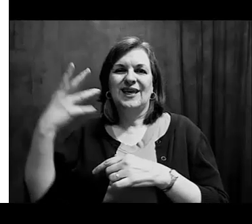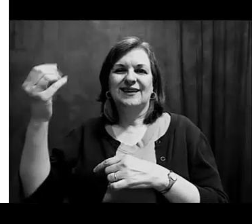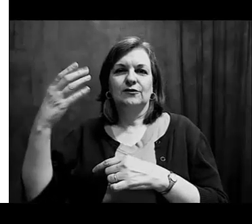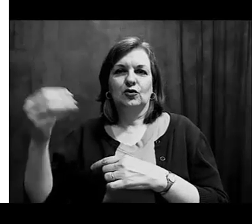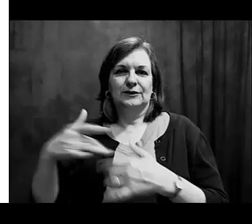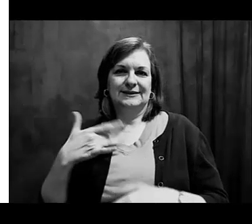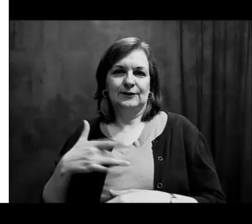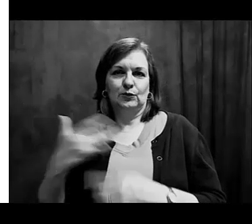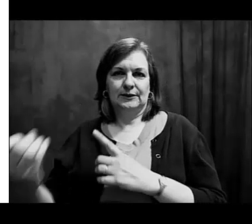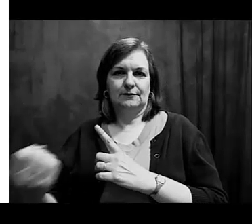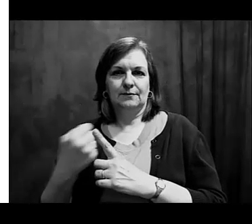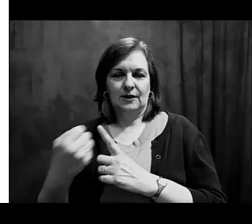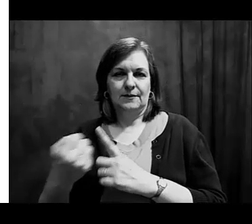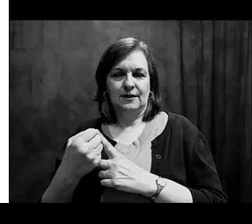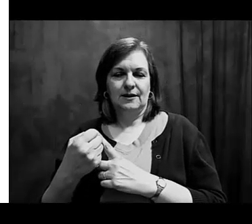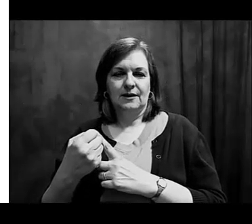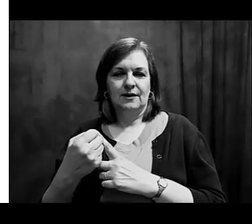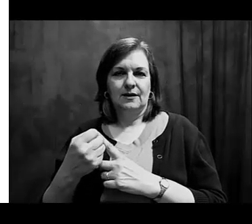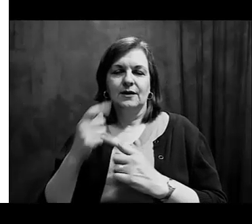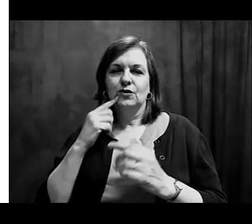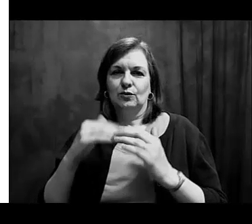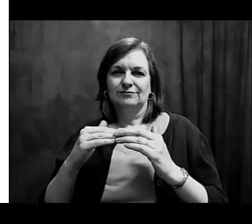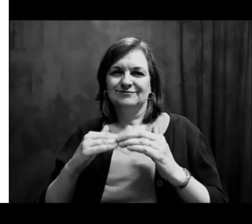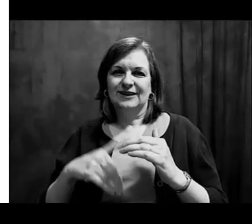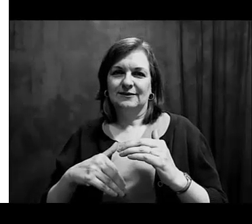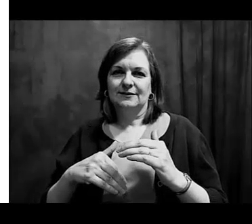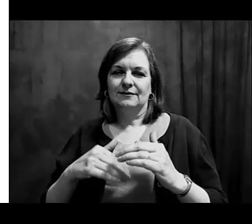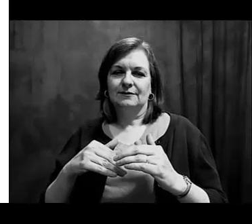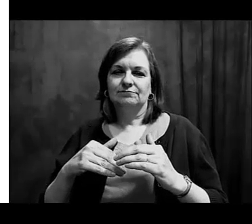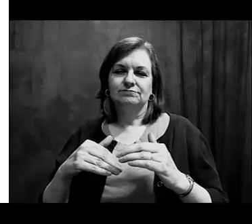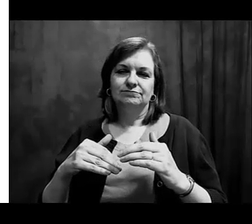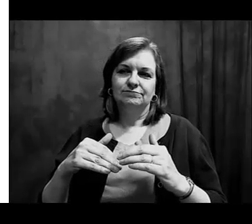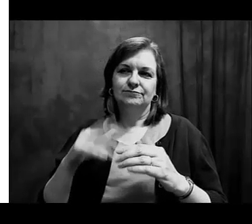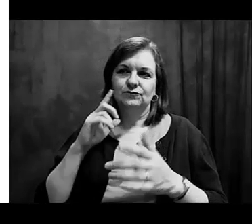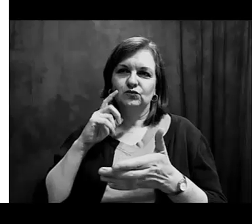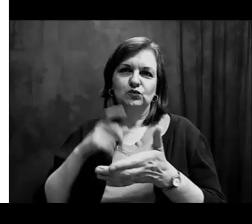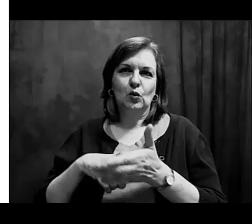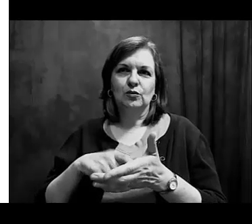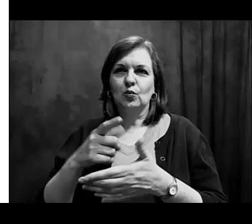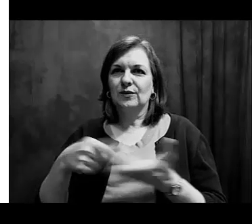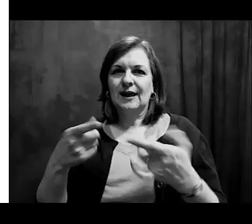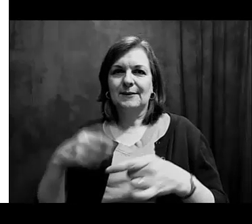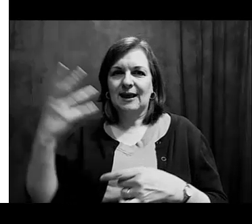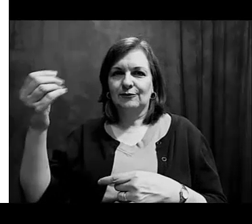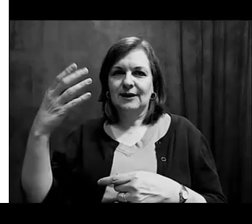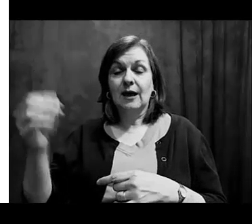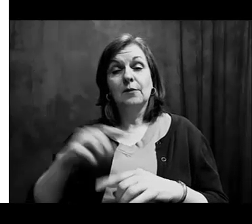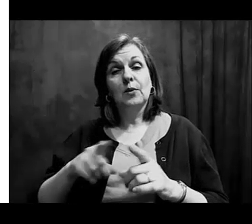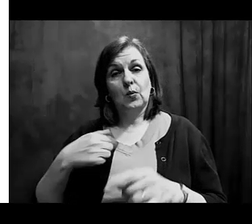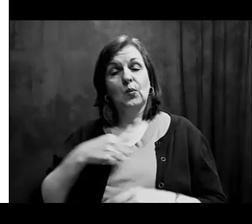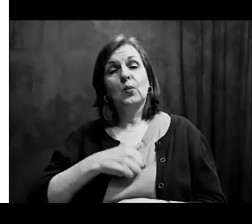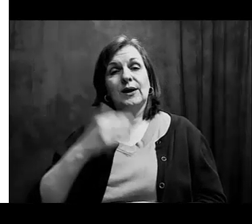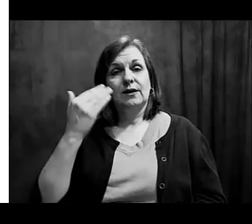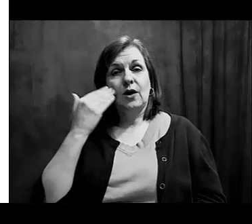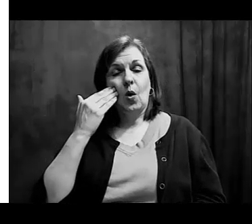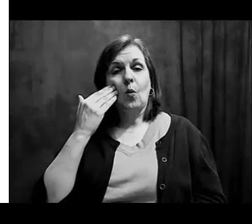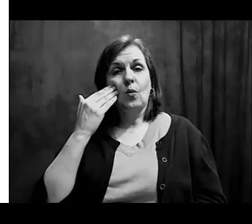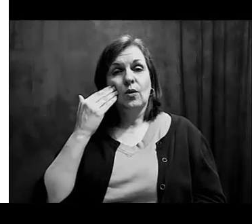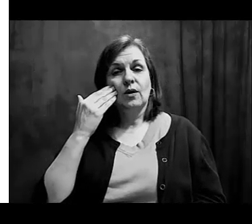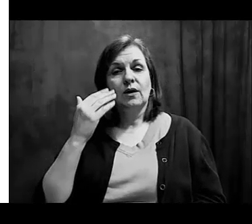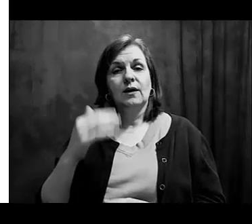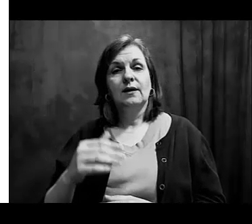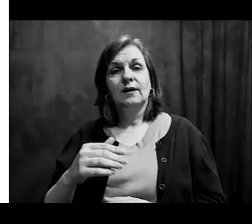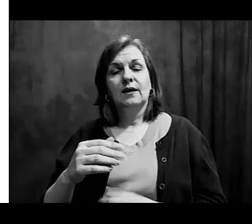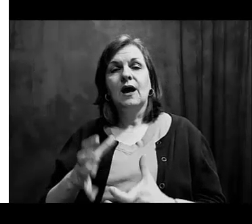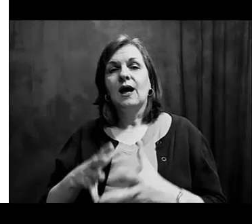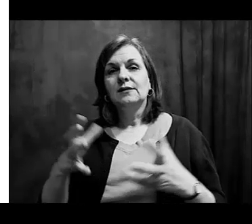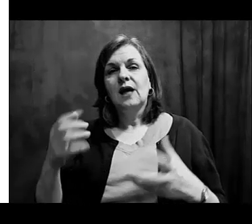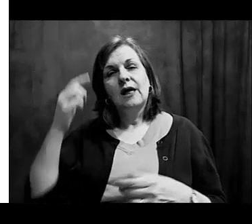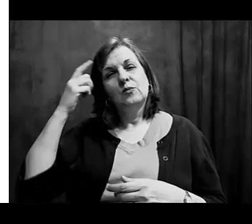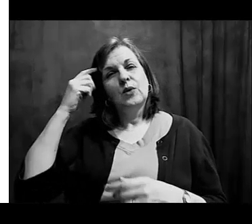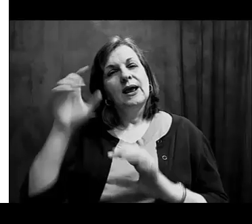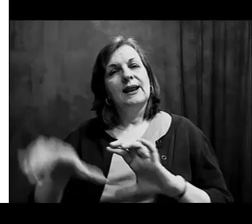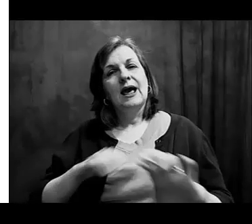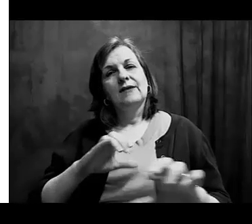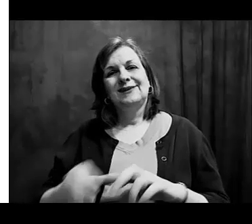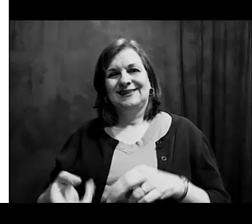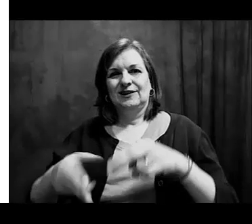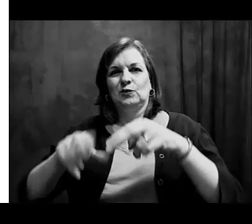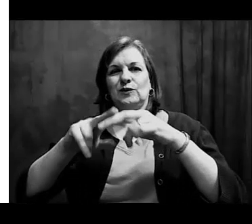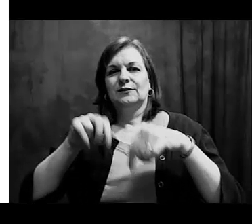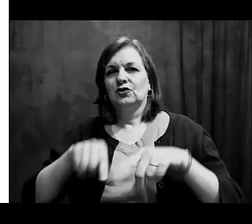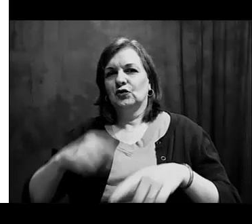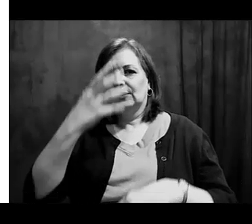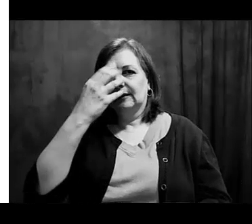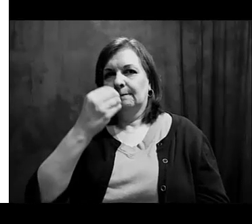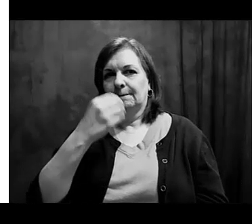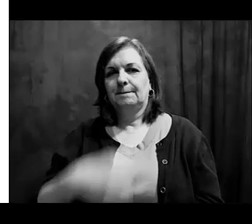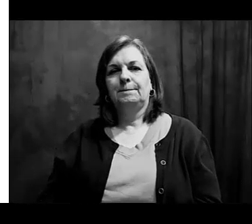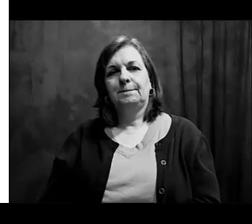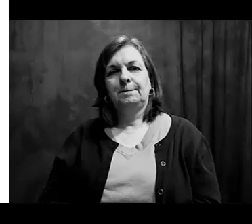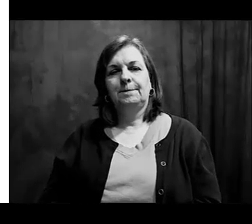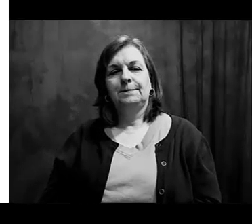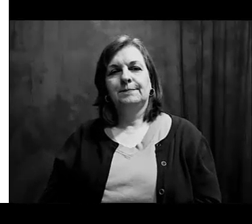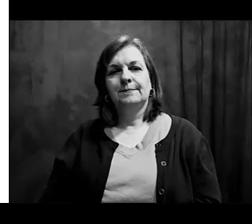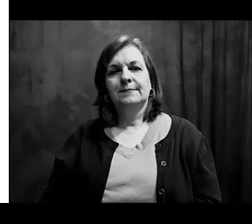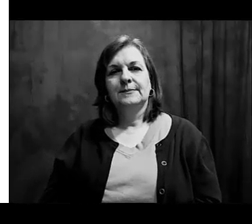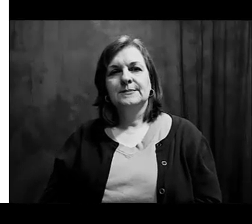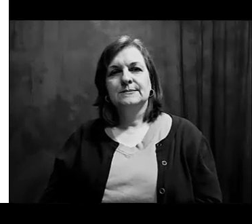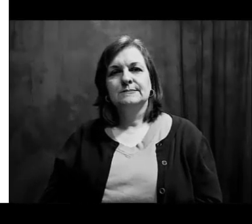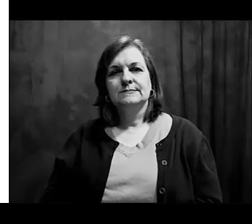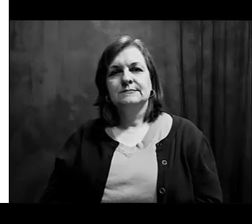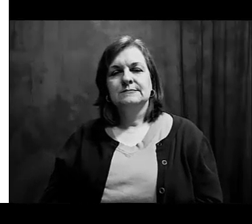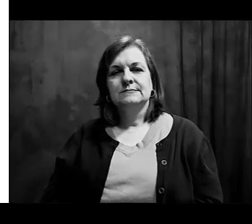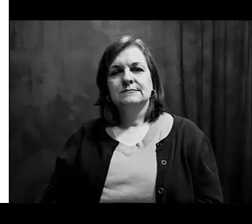and you're a ability to detect external senses but we know that we actually increase much brain activity during this time